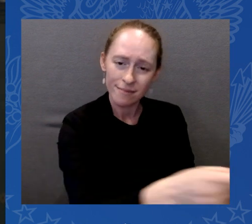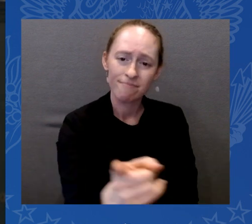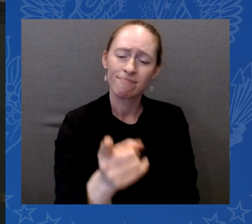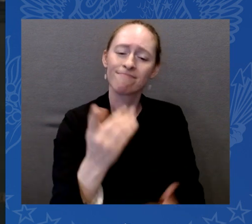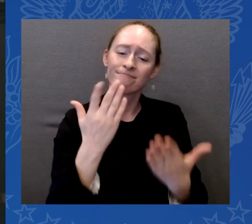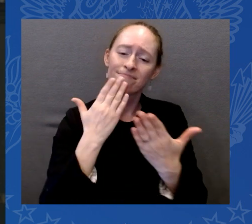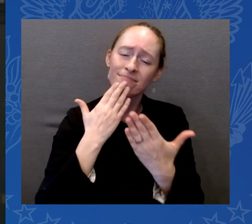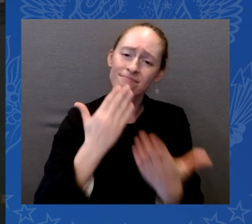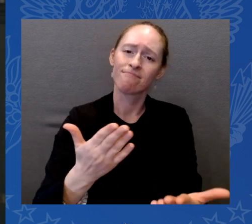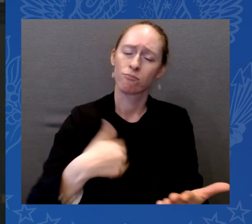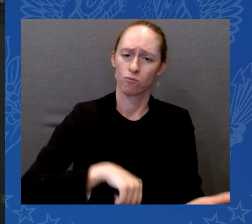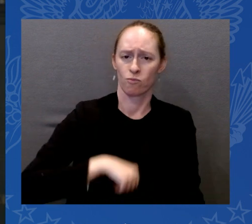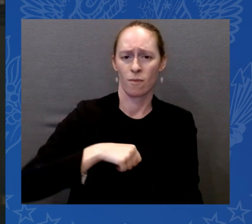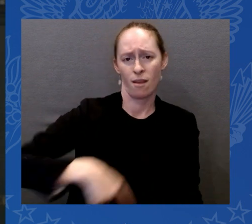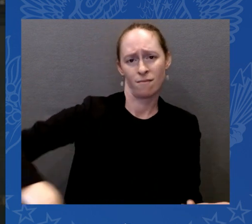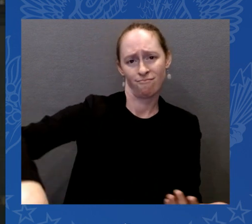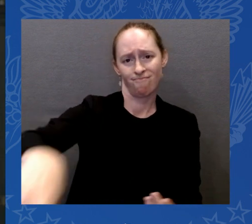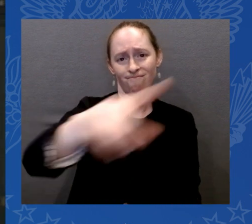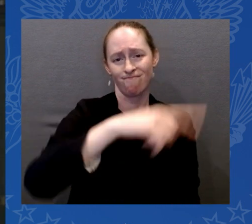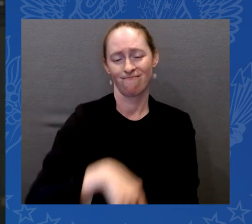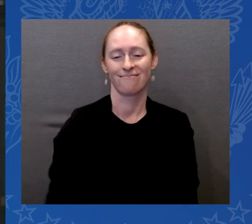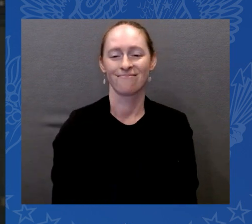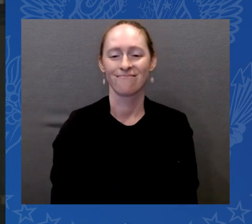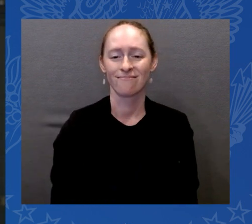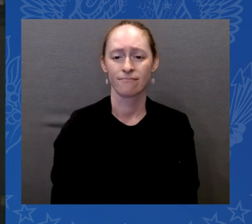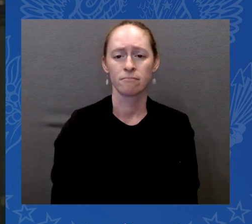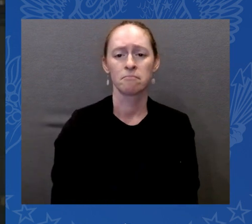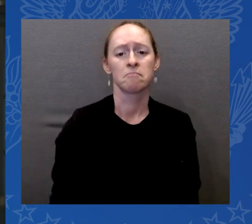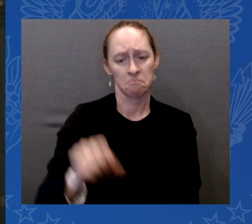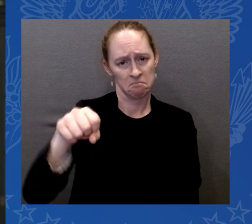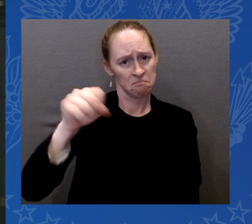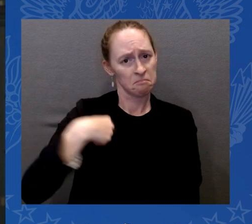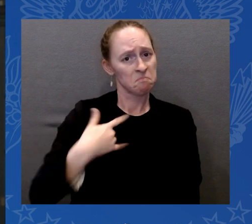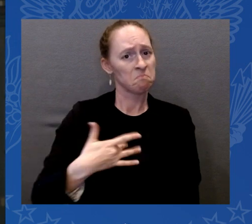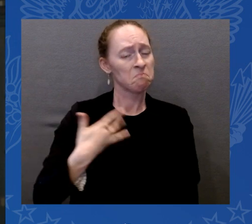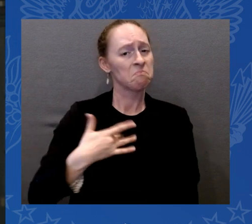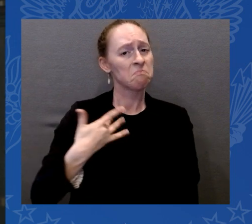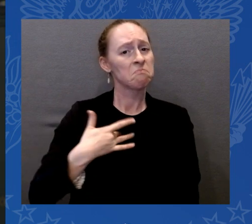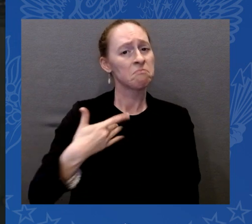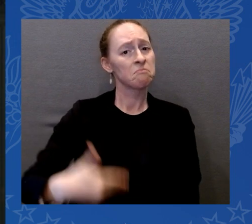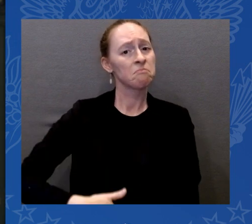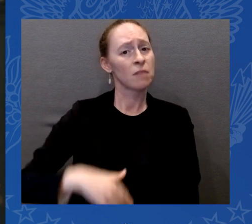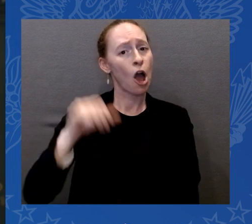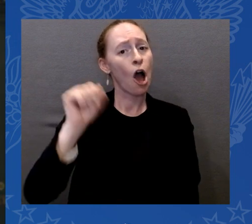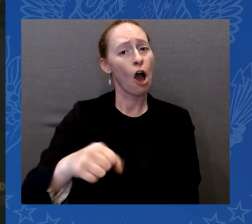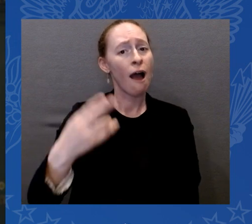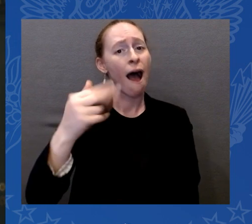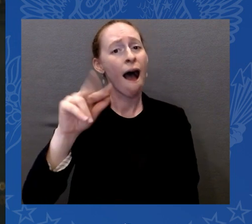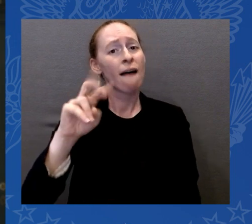and should have joined us on this bill as well. After all, this bill cut costs for families,